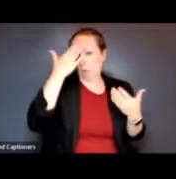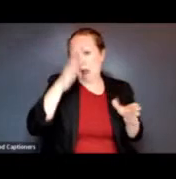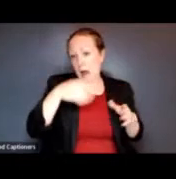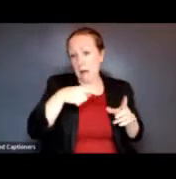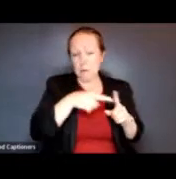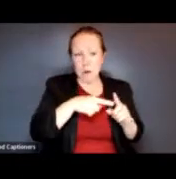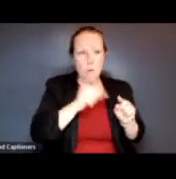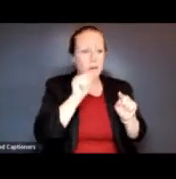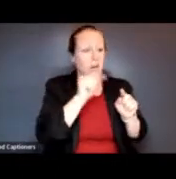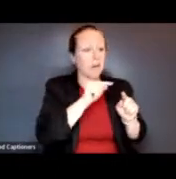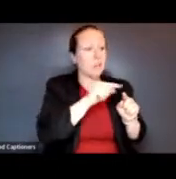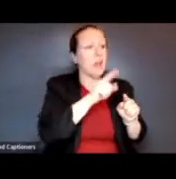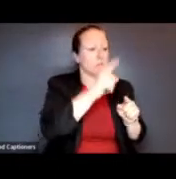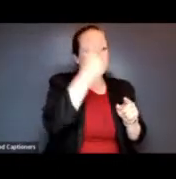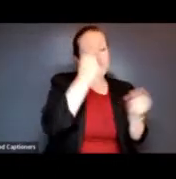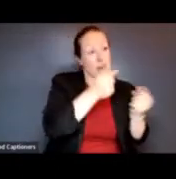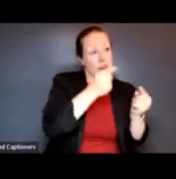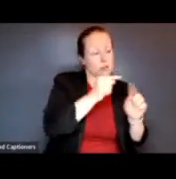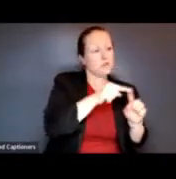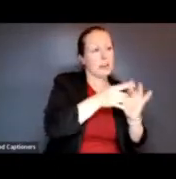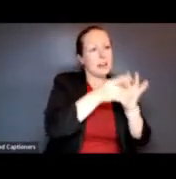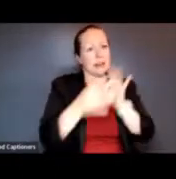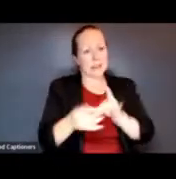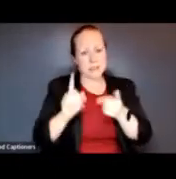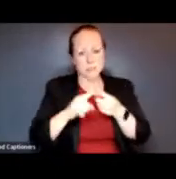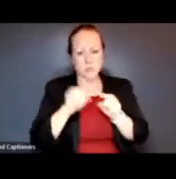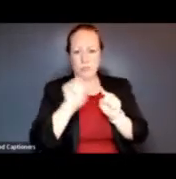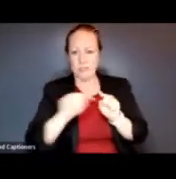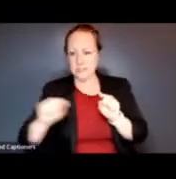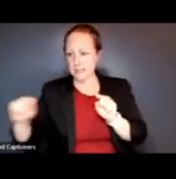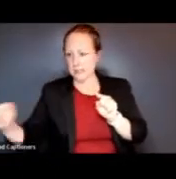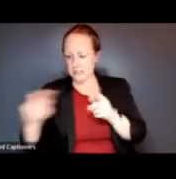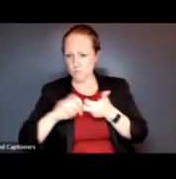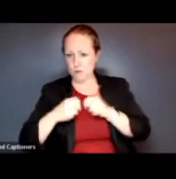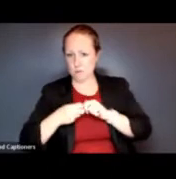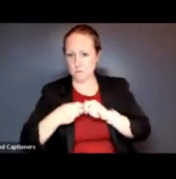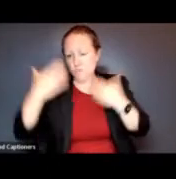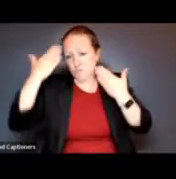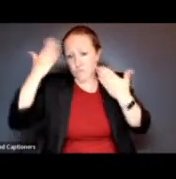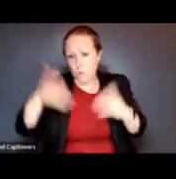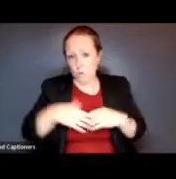they're having are associated with that brain injury. So it's really important for everybody to have some level of training,